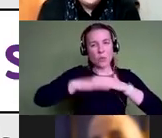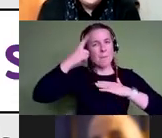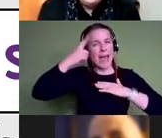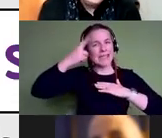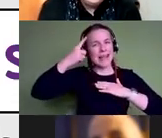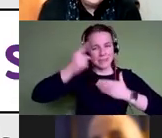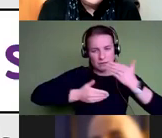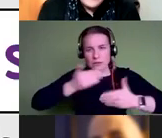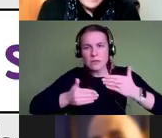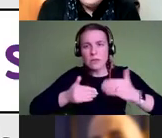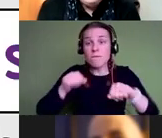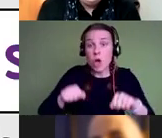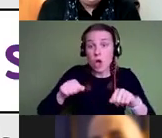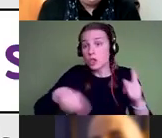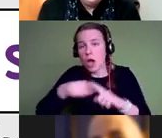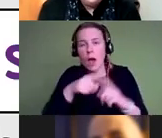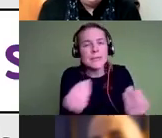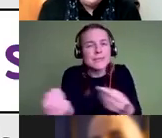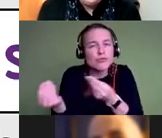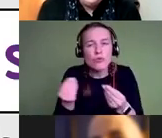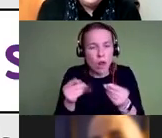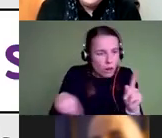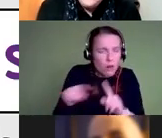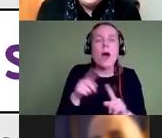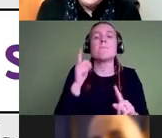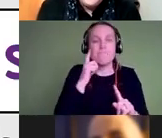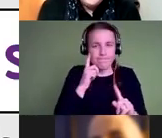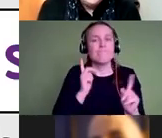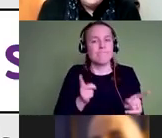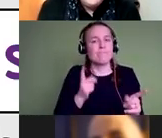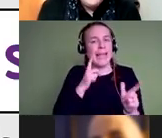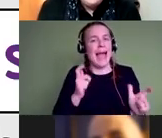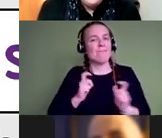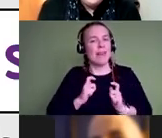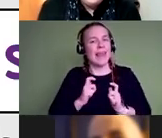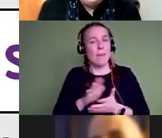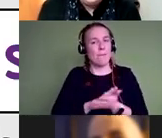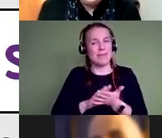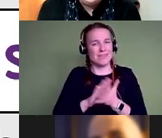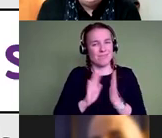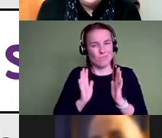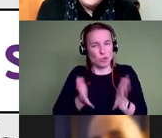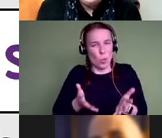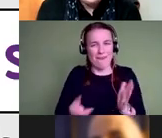standards, be confident and well executed and should be produced to a standard equal to that of any surrounding